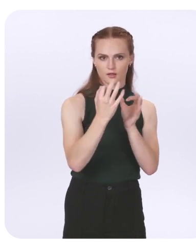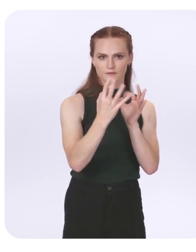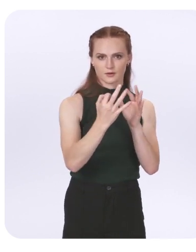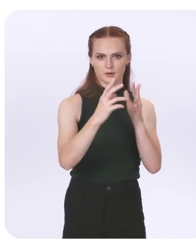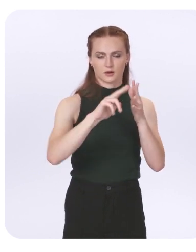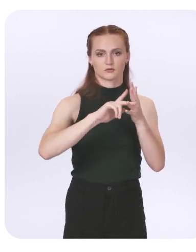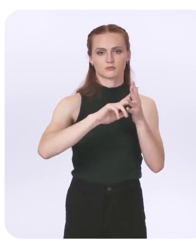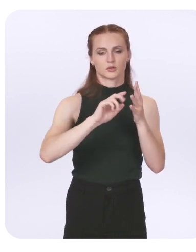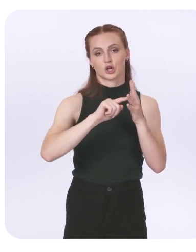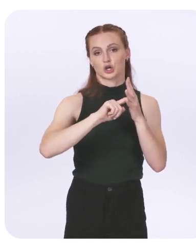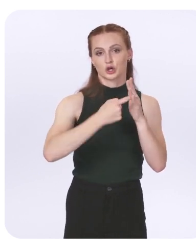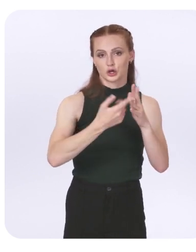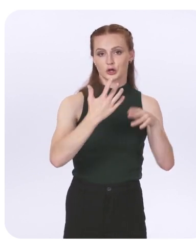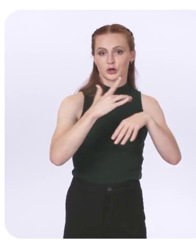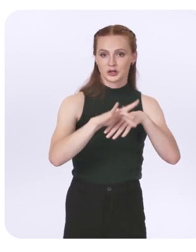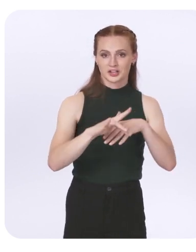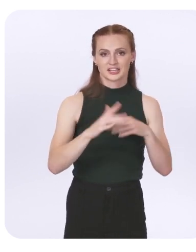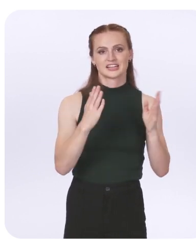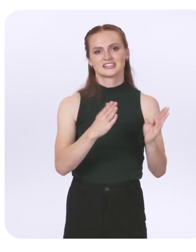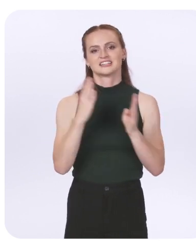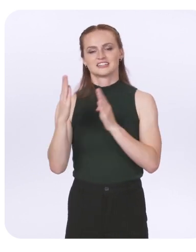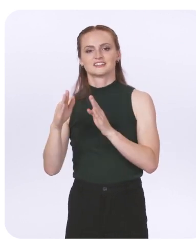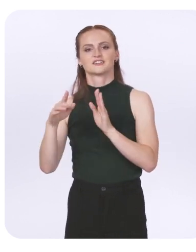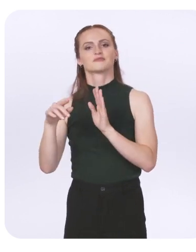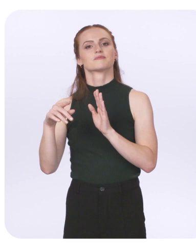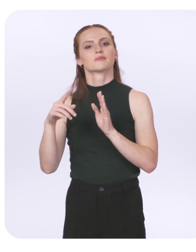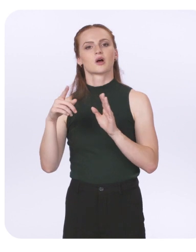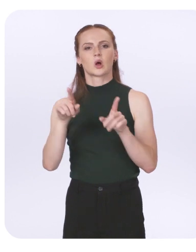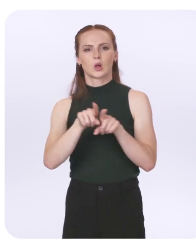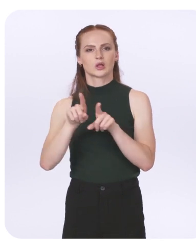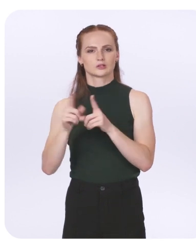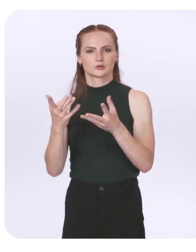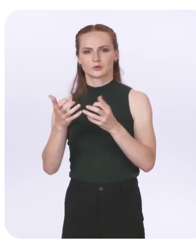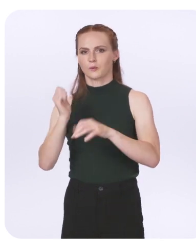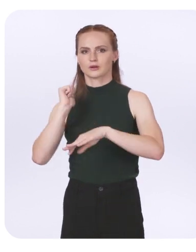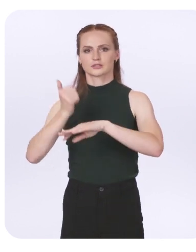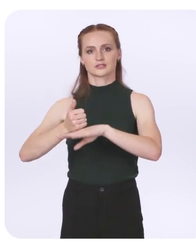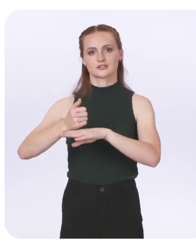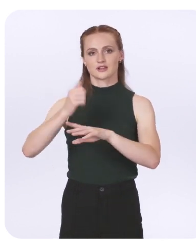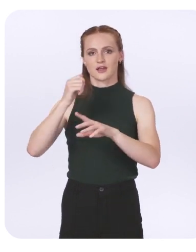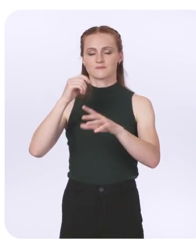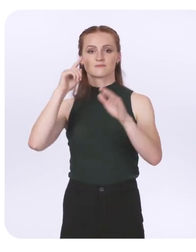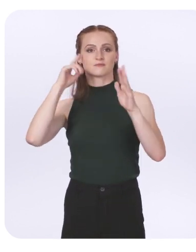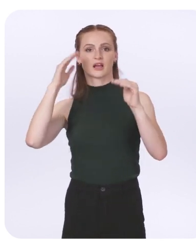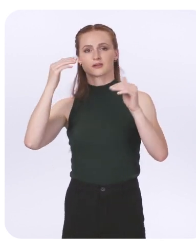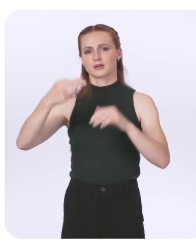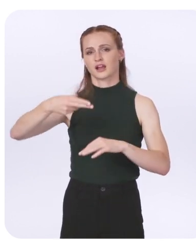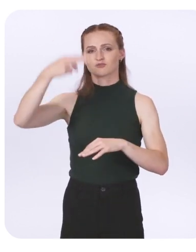But, you don’t want to set unrealistic expectations or make promises that you can't keep.